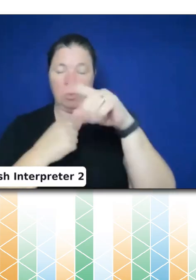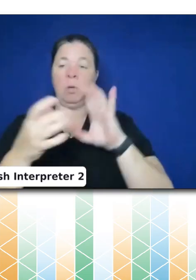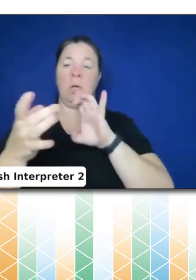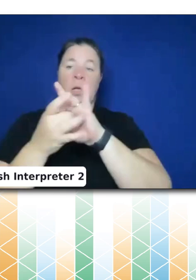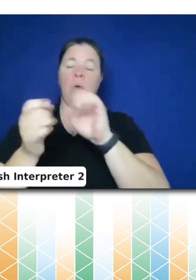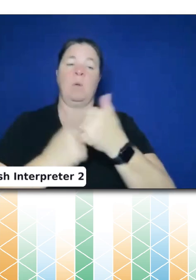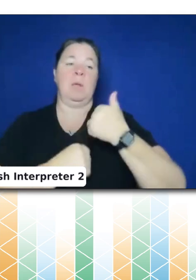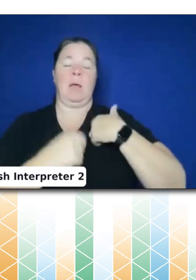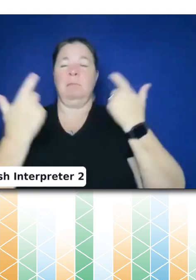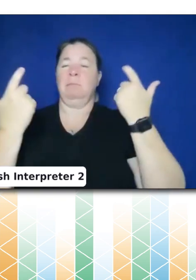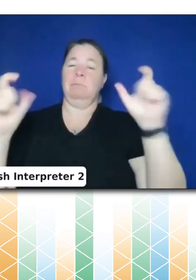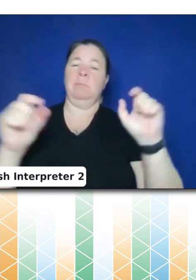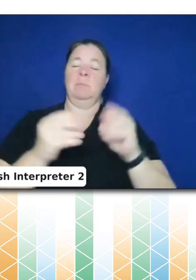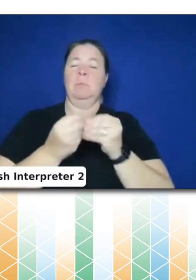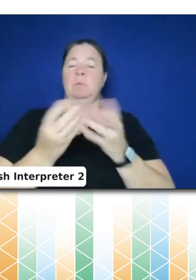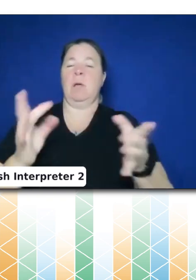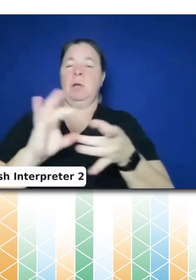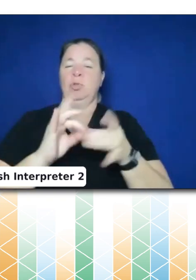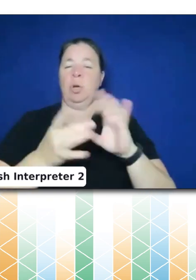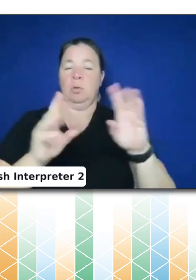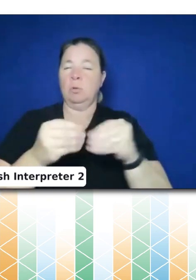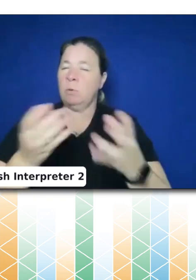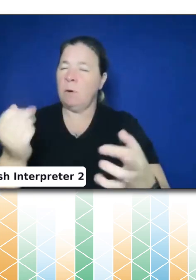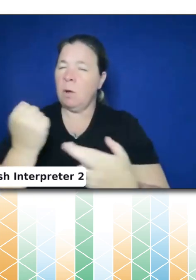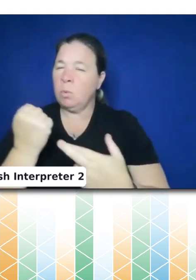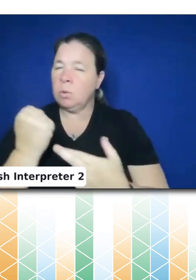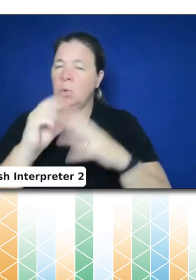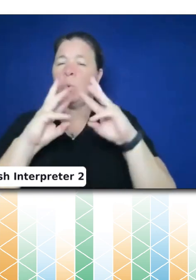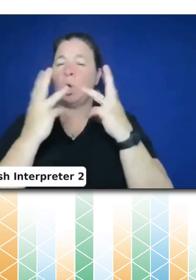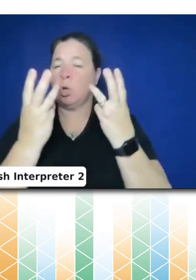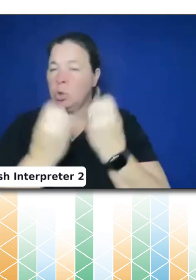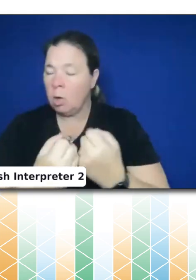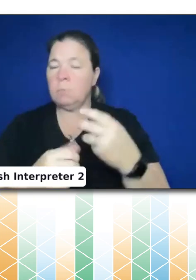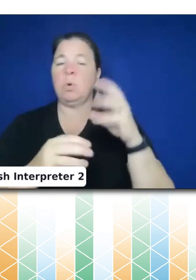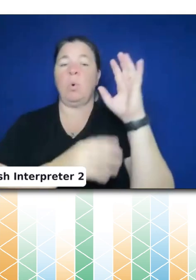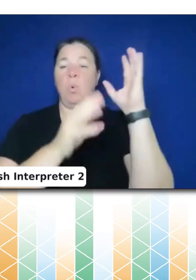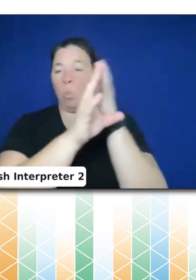We also provide resources, uh, like workshops and webinars, like this one that you're checking out right now.